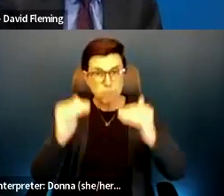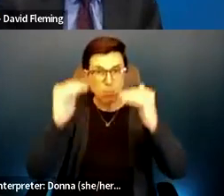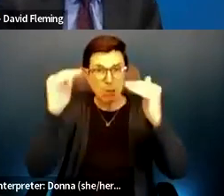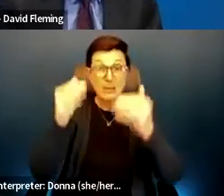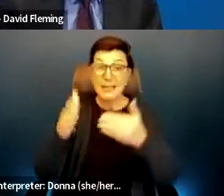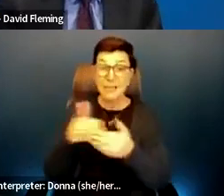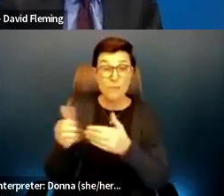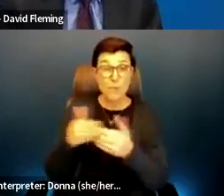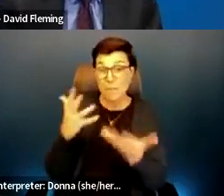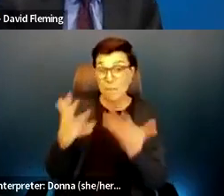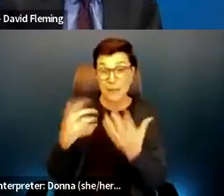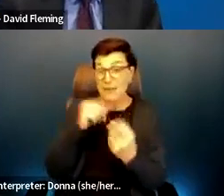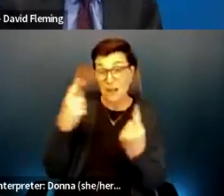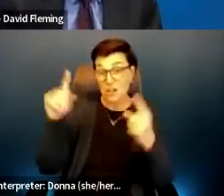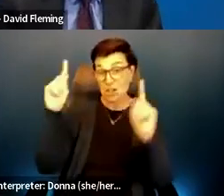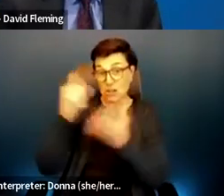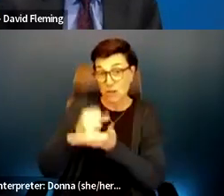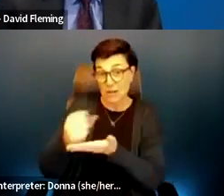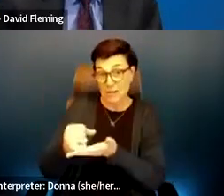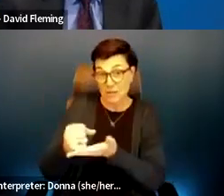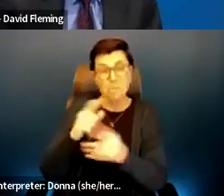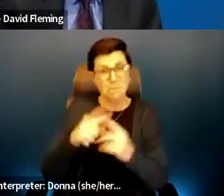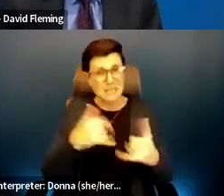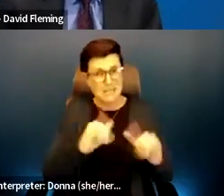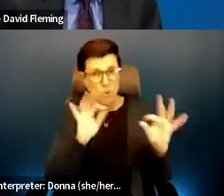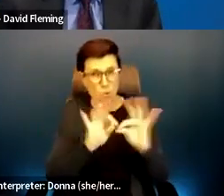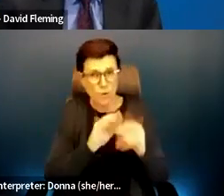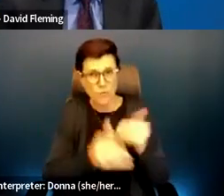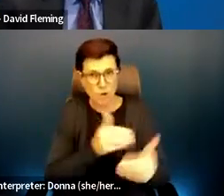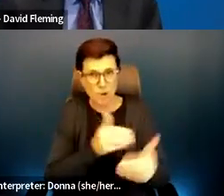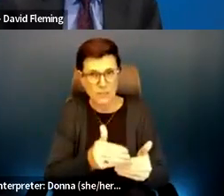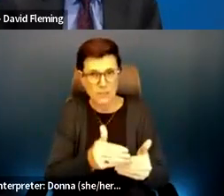The second question, yes, regarding the component A2,